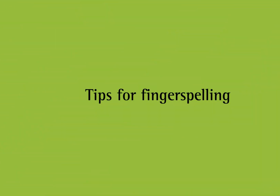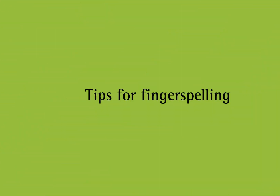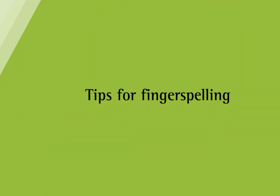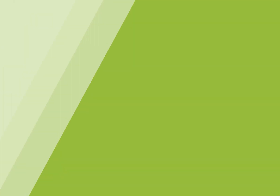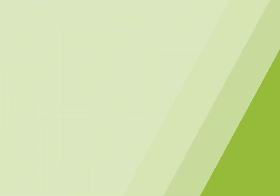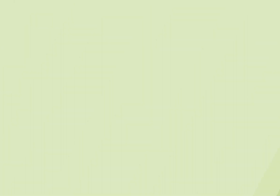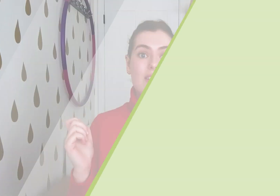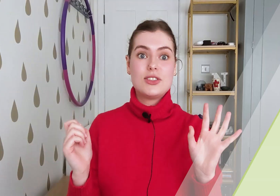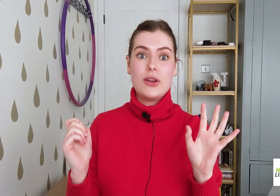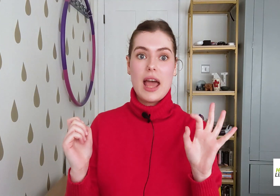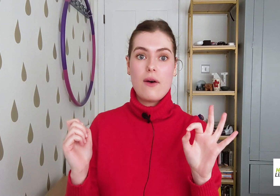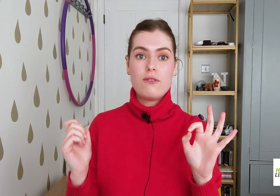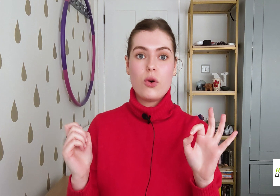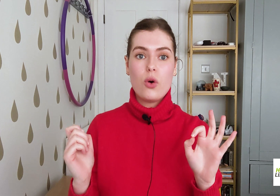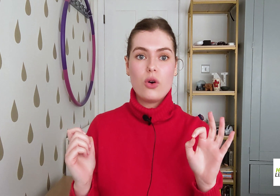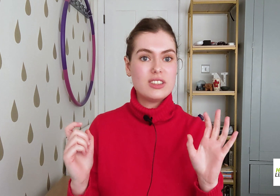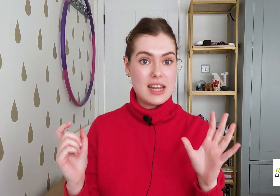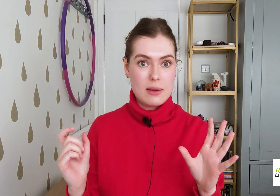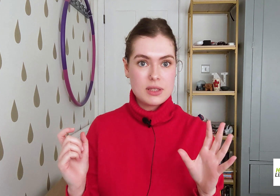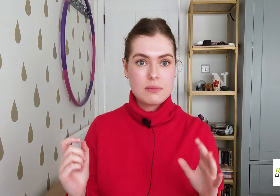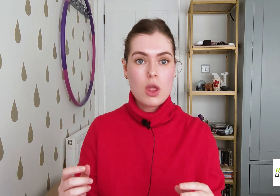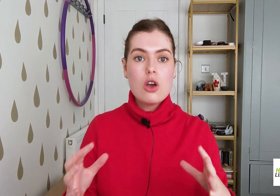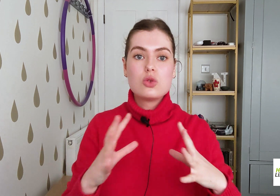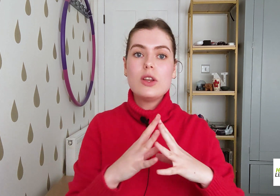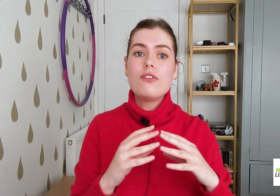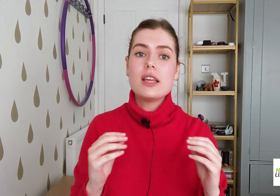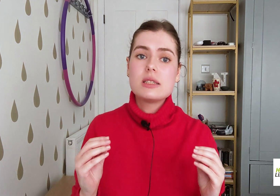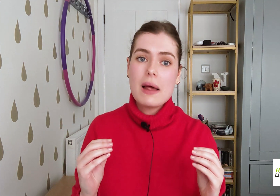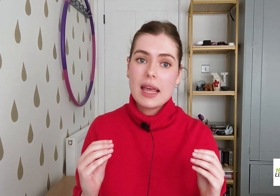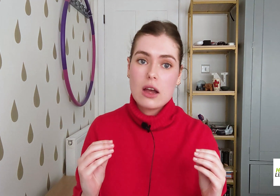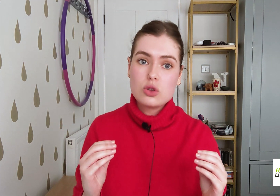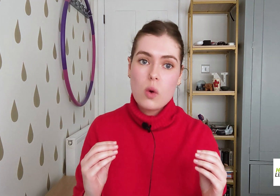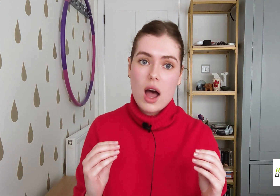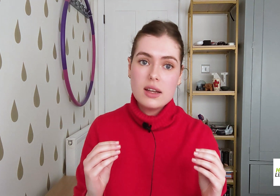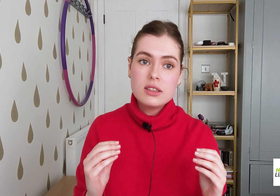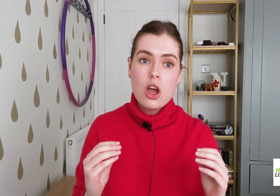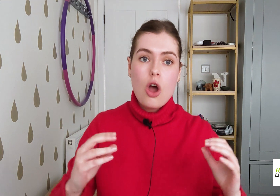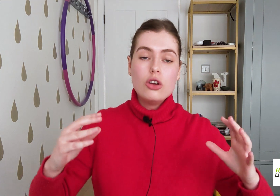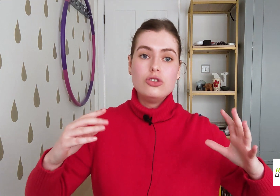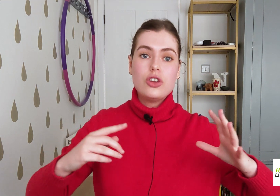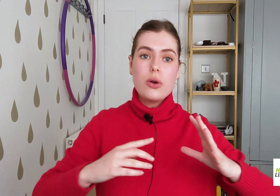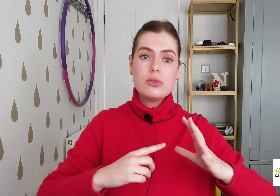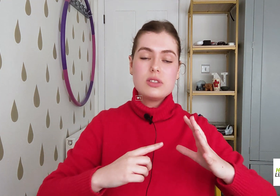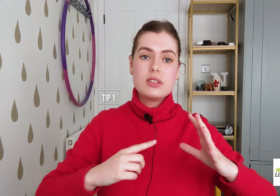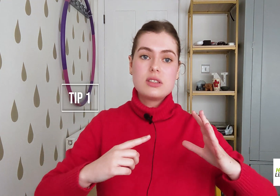And so now for tips. So when you're finger spelling out a word, don't